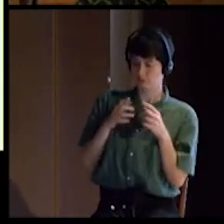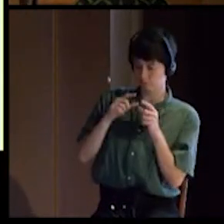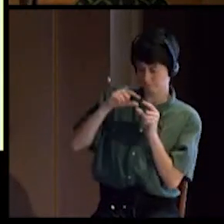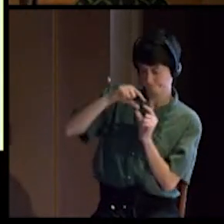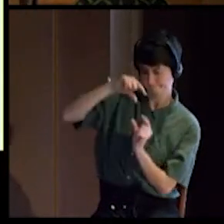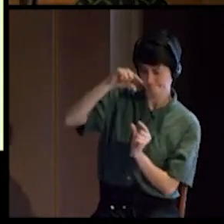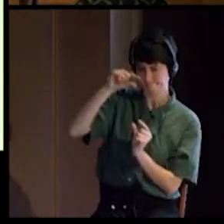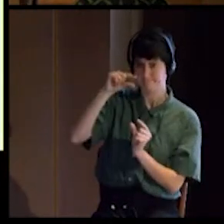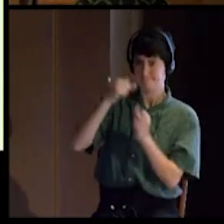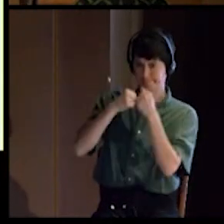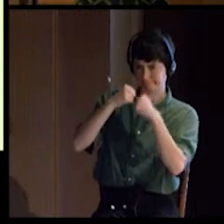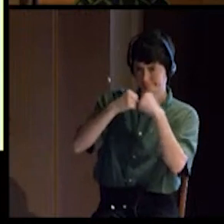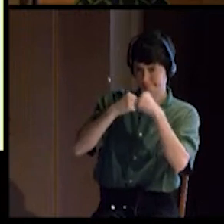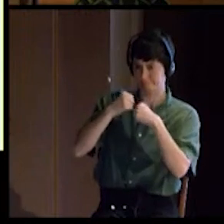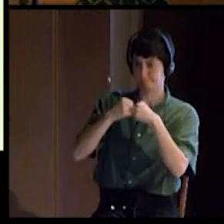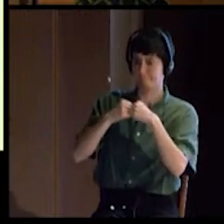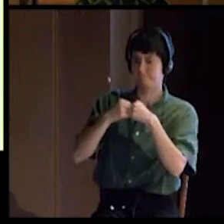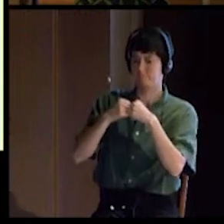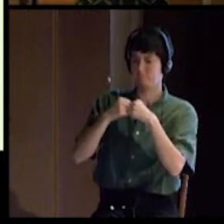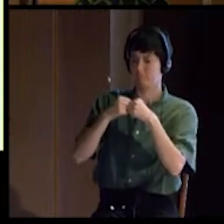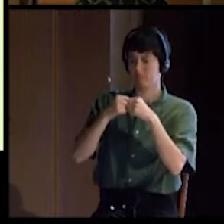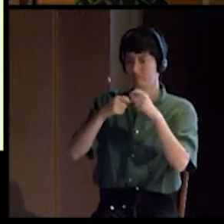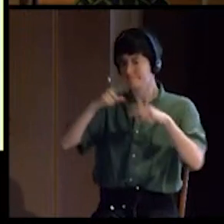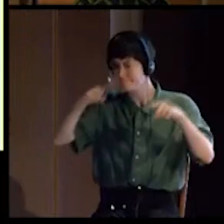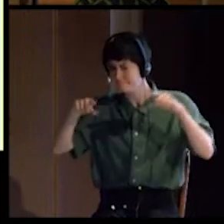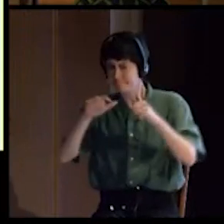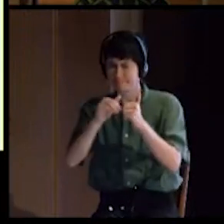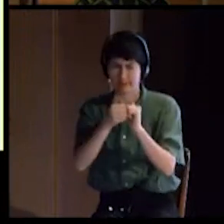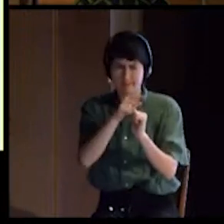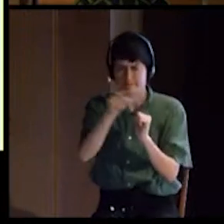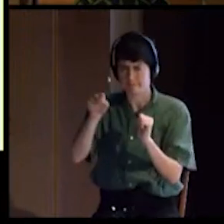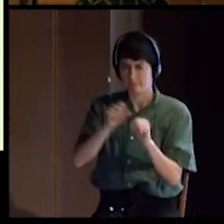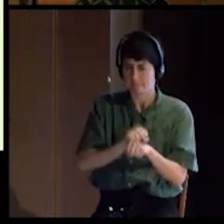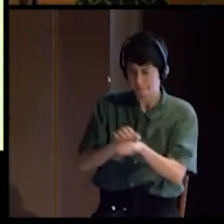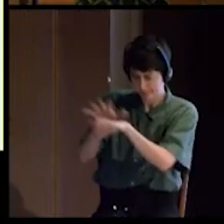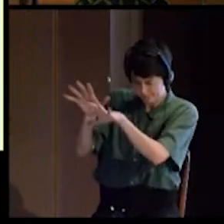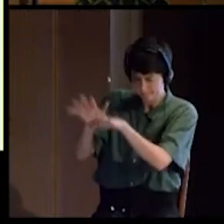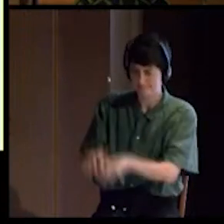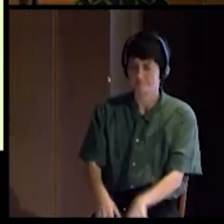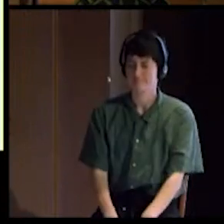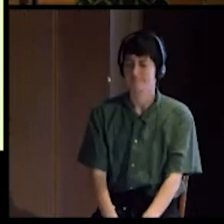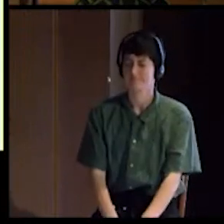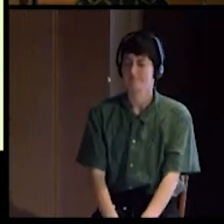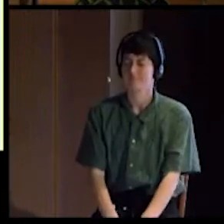whether temperate and tropical taxa show changes or differences in their feathers